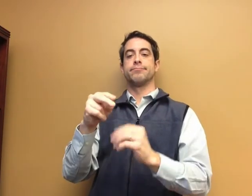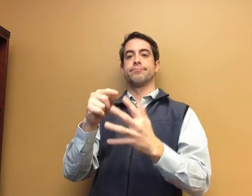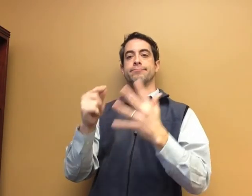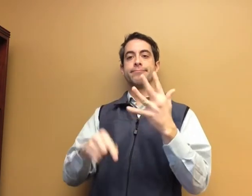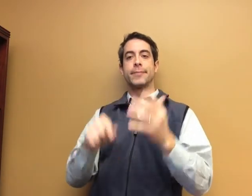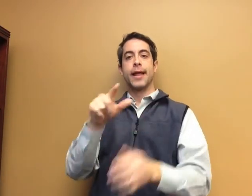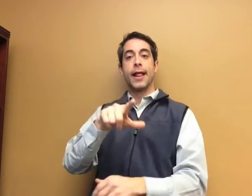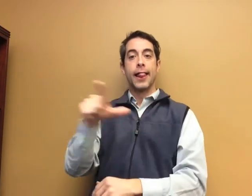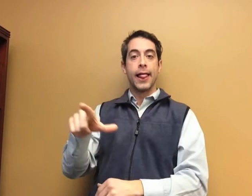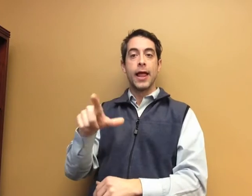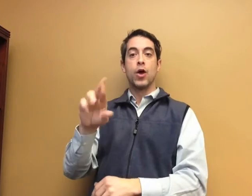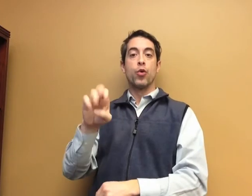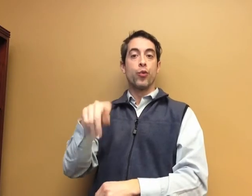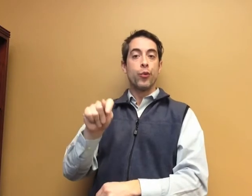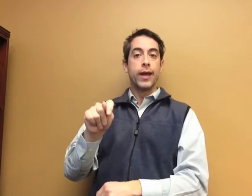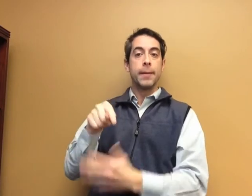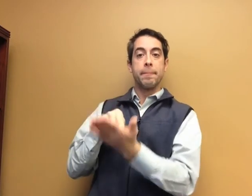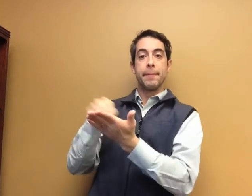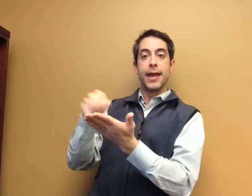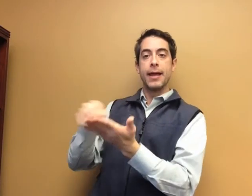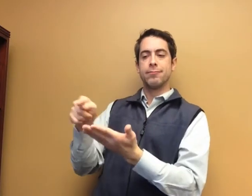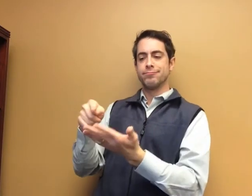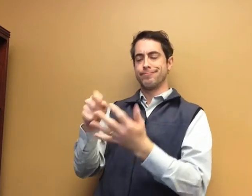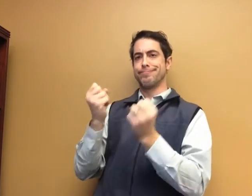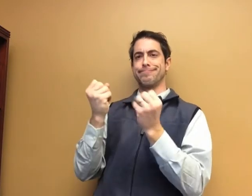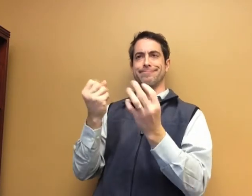Maybe you pay rent to a landlord, those things